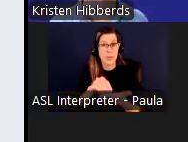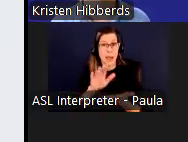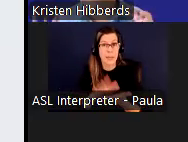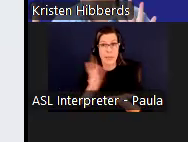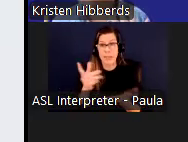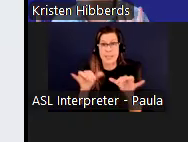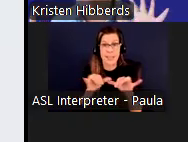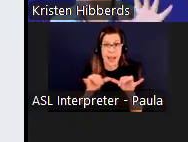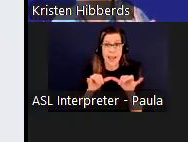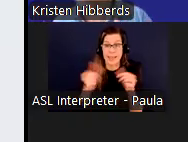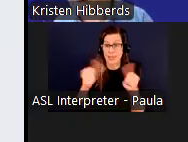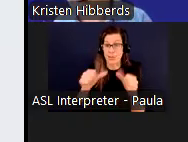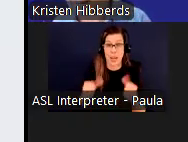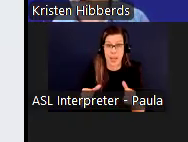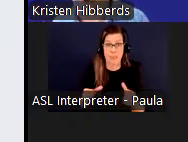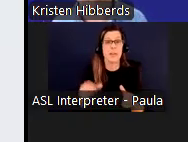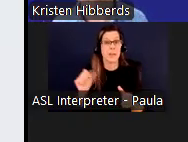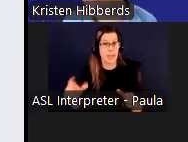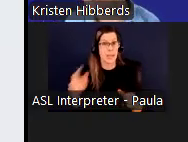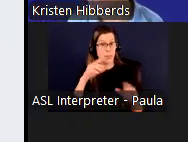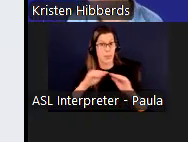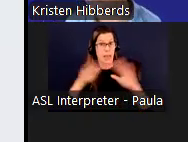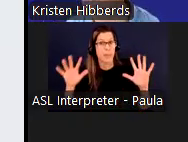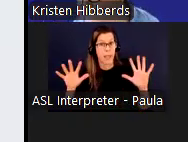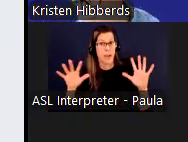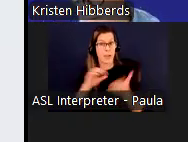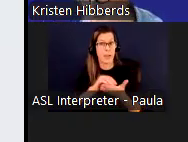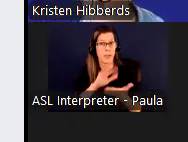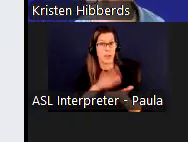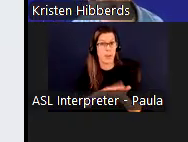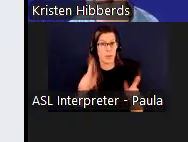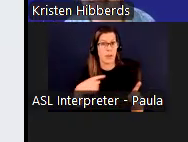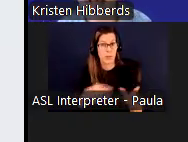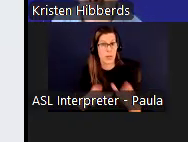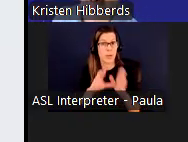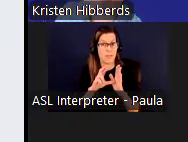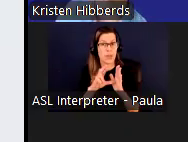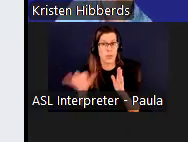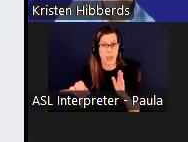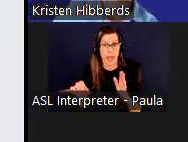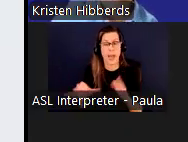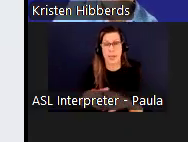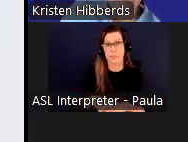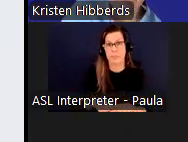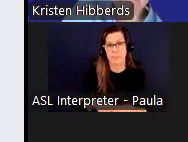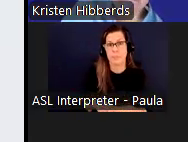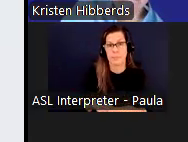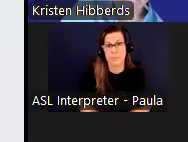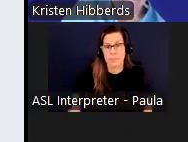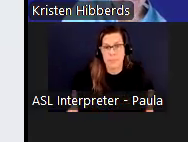And just to get that clarity on the record for when we review this, you know,